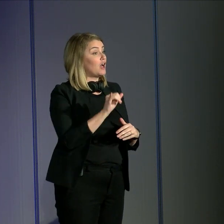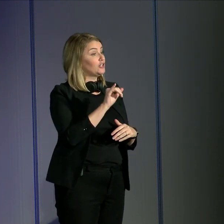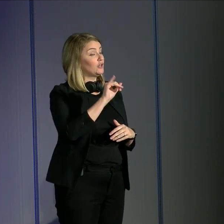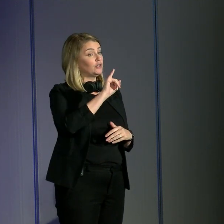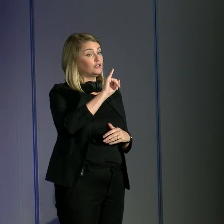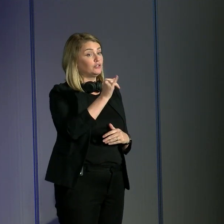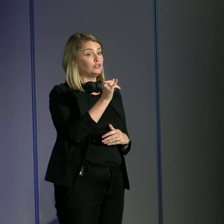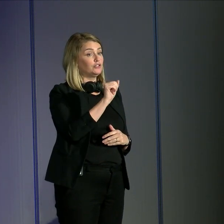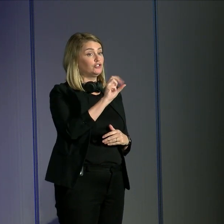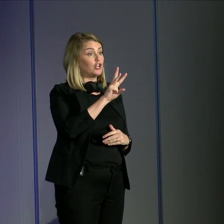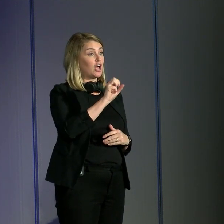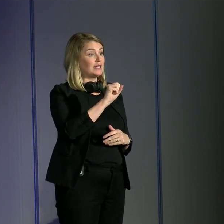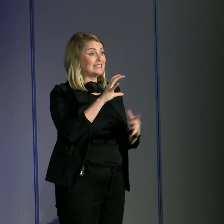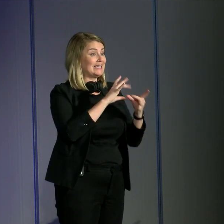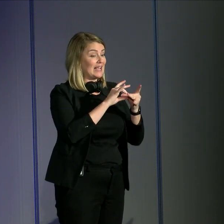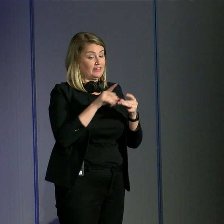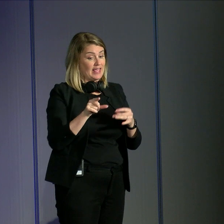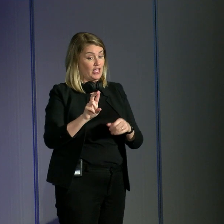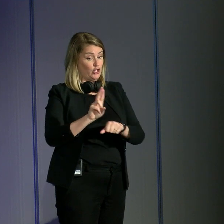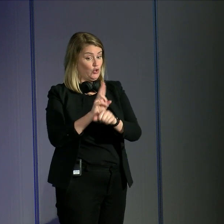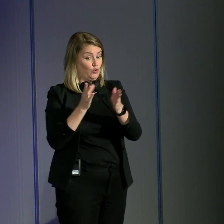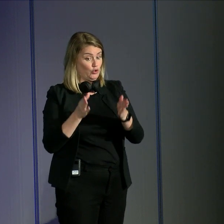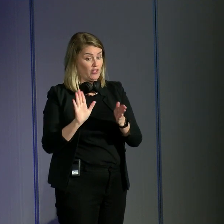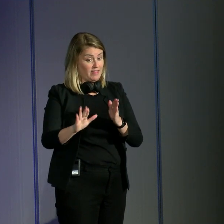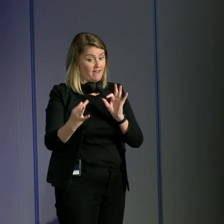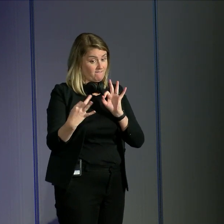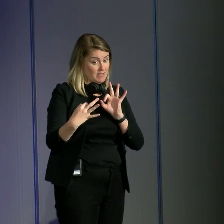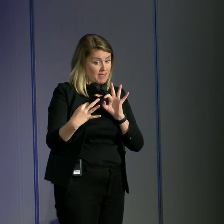So you're getting user feedback to help prioritize.